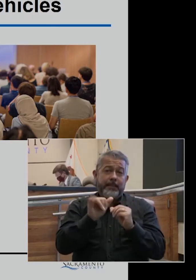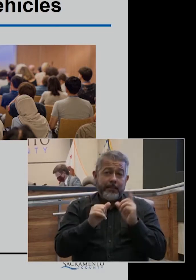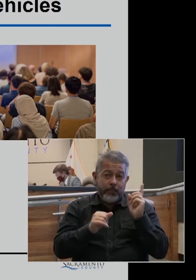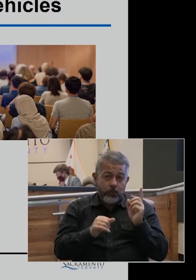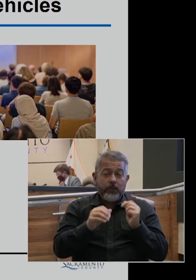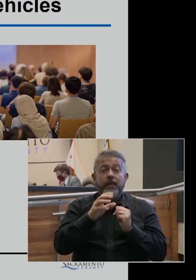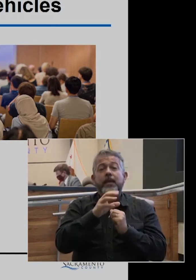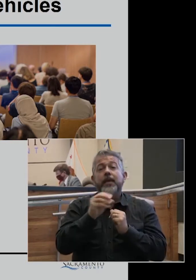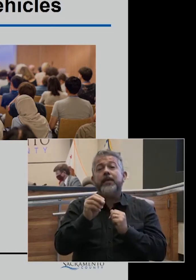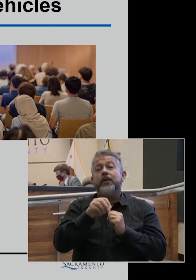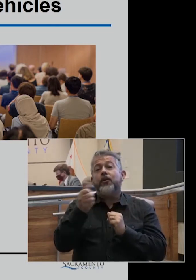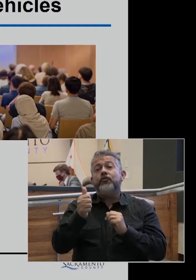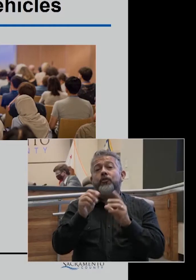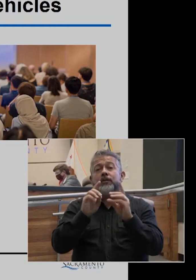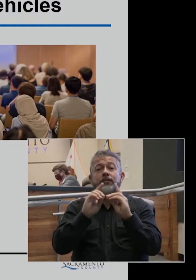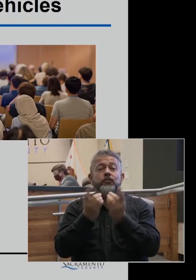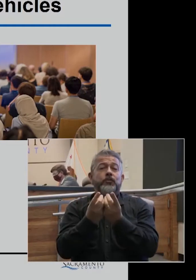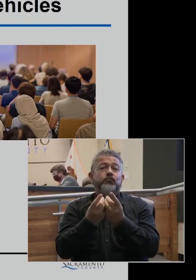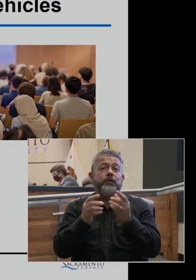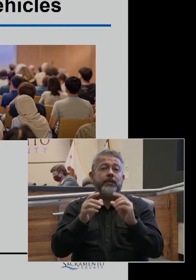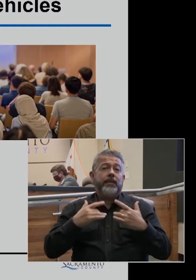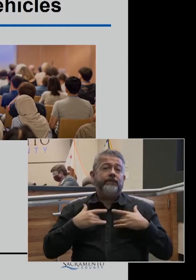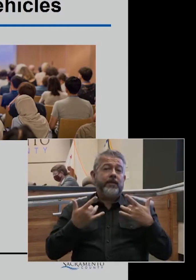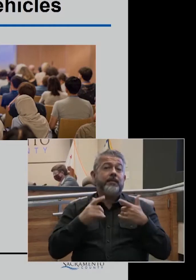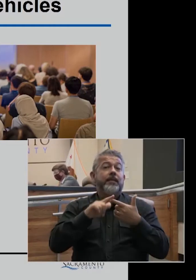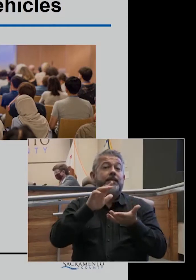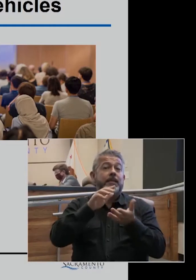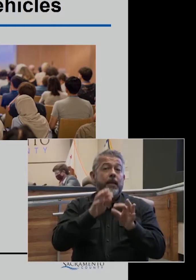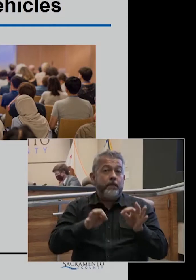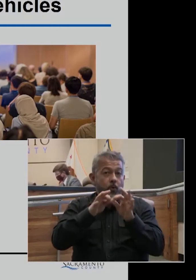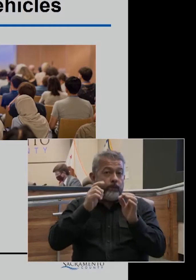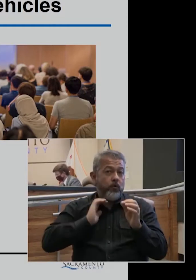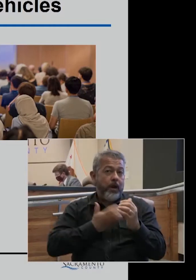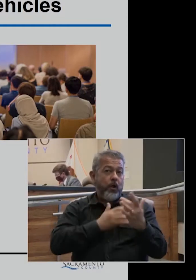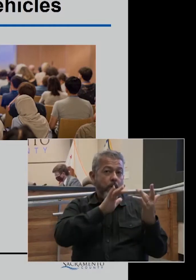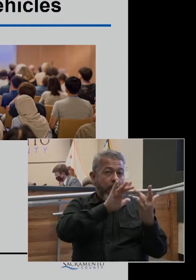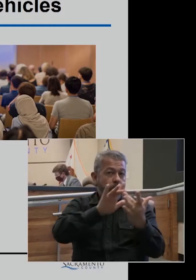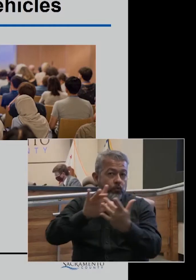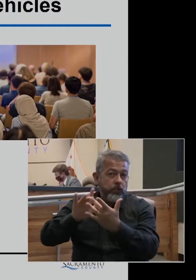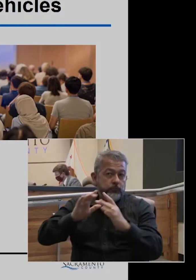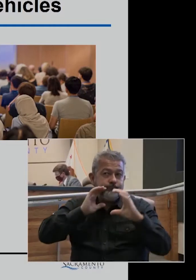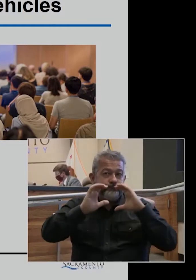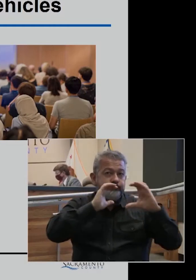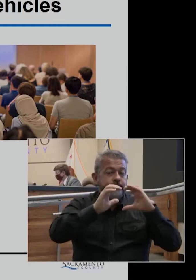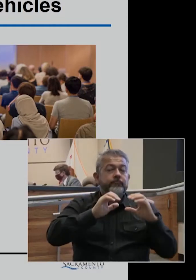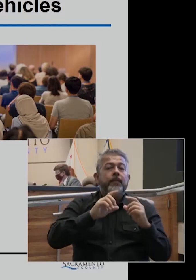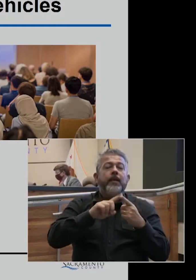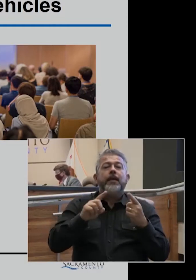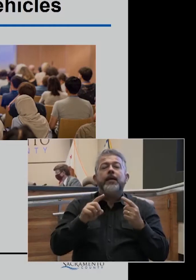AND COMMUNITY AND DISTRICT EVENTS THAT ARE ESSENTIAL AS WE EVENTS THAT ARE ESSENTIAL AS WE DISCUSS REDISTRICT IN A PUBLIC DISCUSS REDISTRICT IN A PUBLIC FORE RUM AND MEET PEOPLE TO